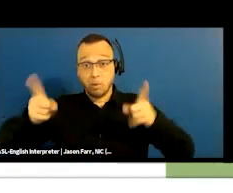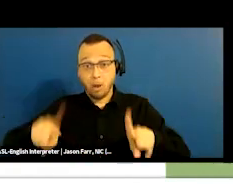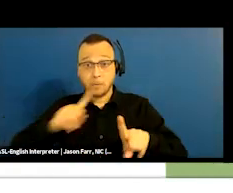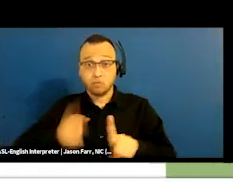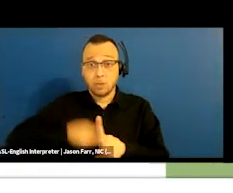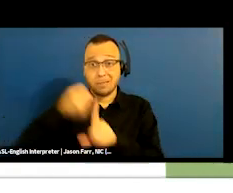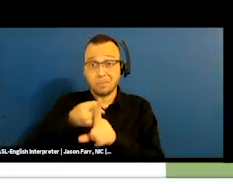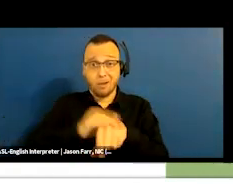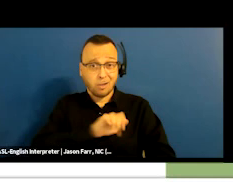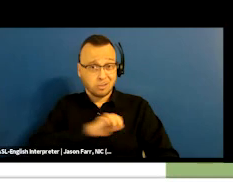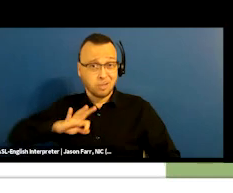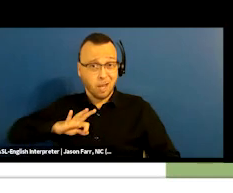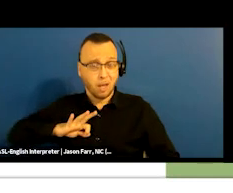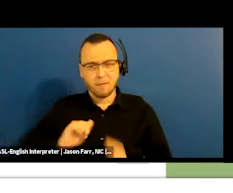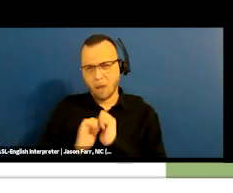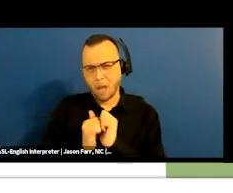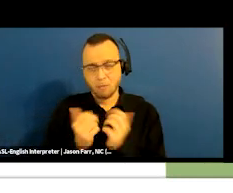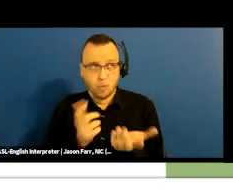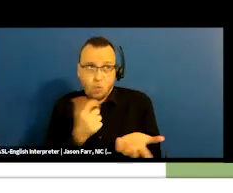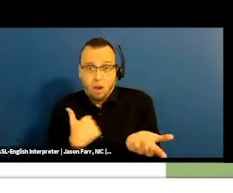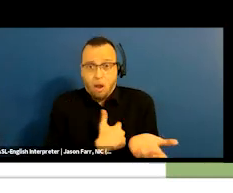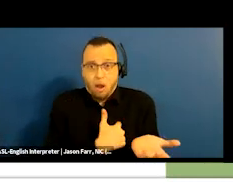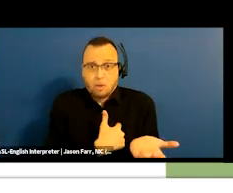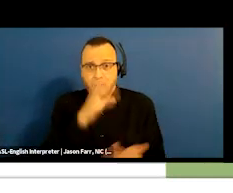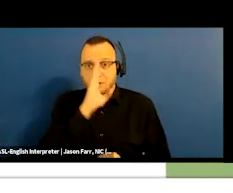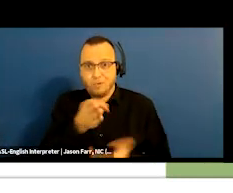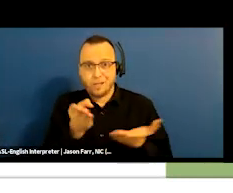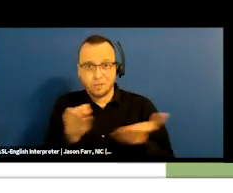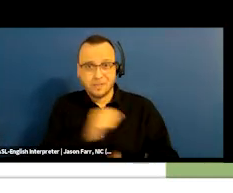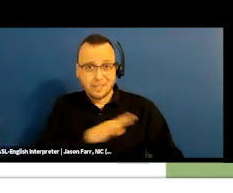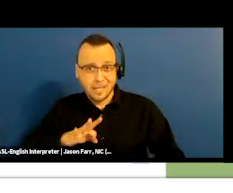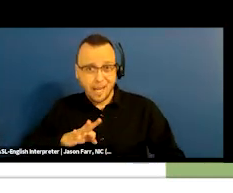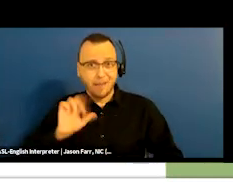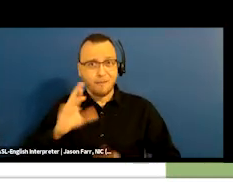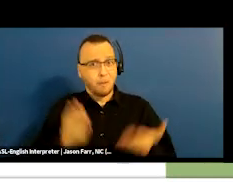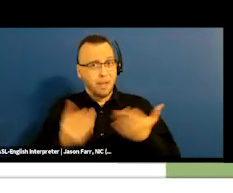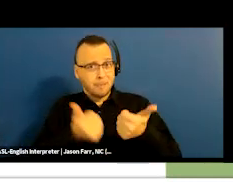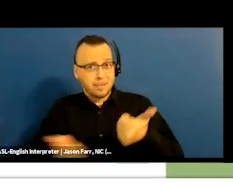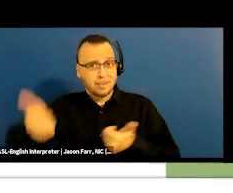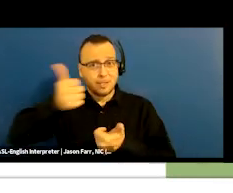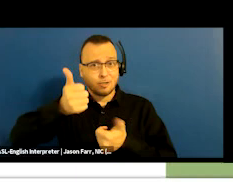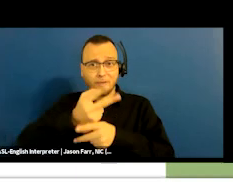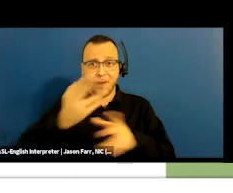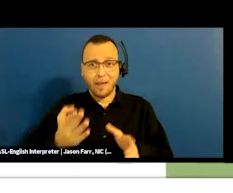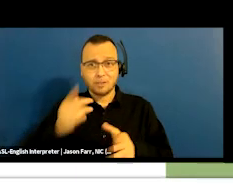and escalated behaviors and really dive deep into compassionate de-escalation approaches.